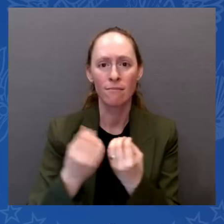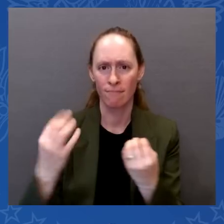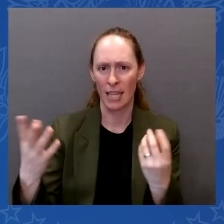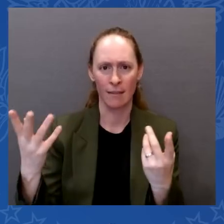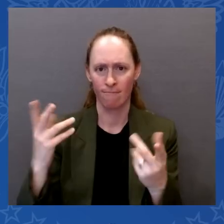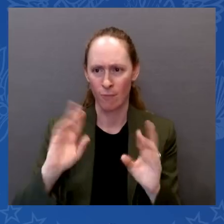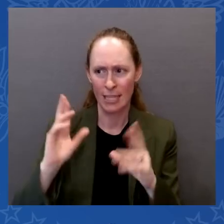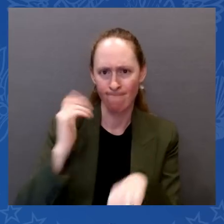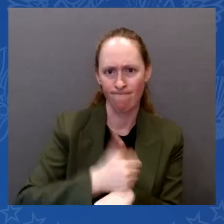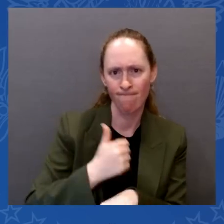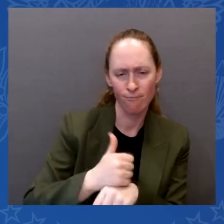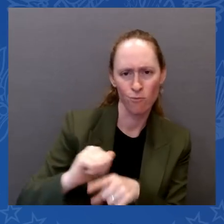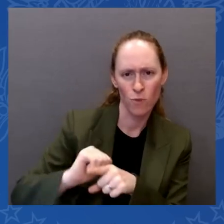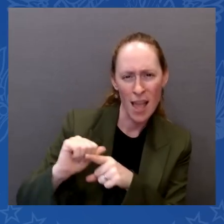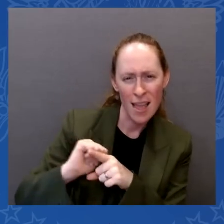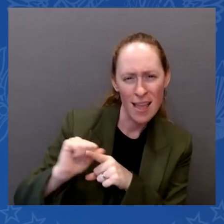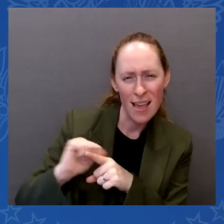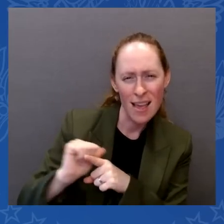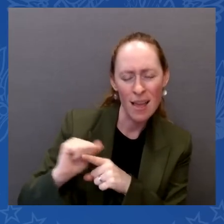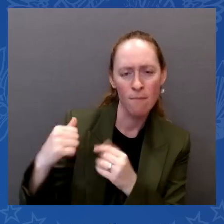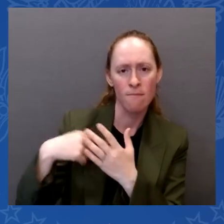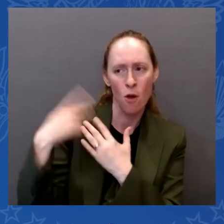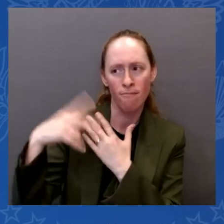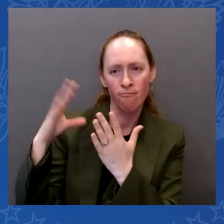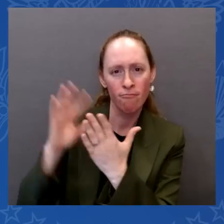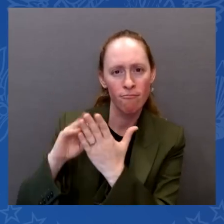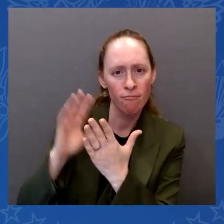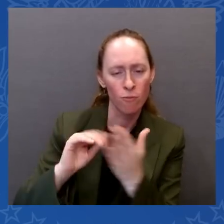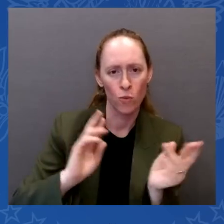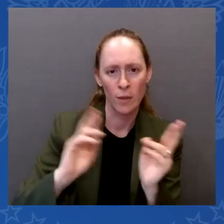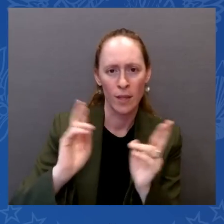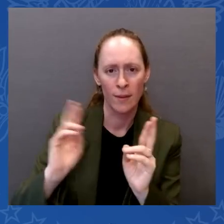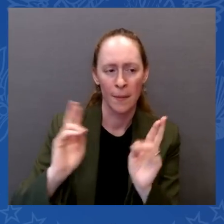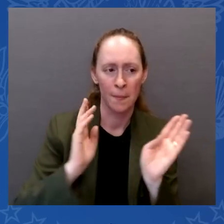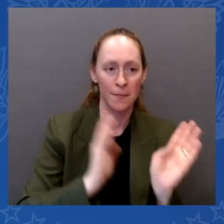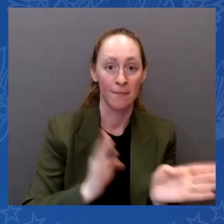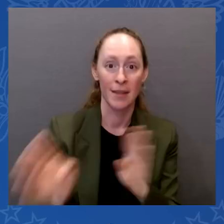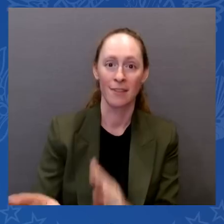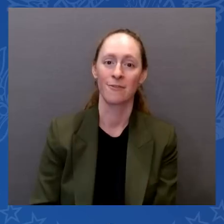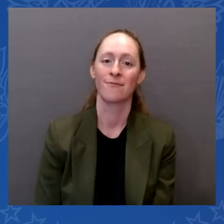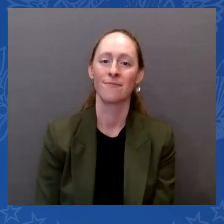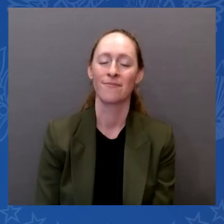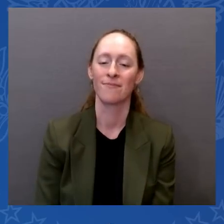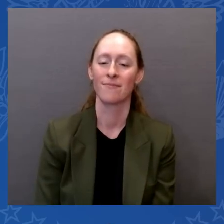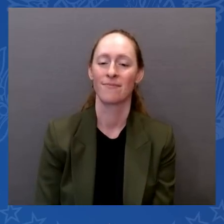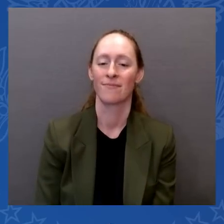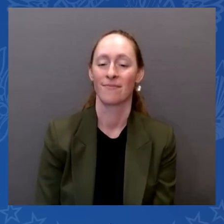It's the first time we have high-paying jobs and not enough people to do them. Nice thing, isn't it?